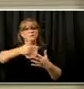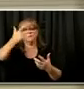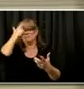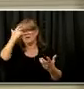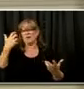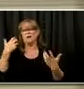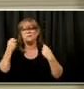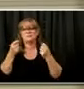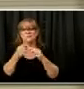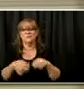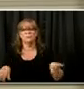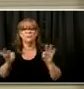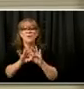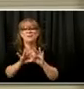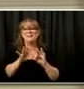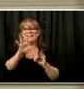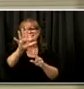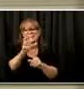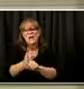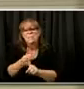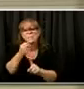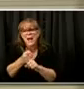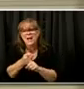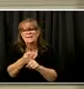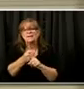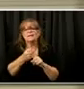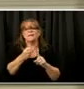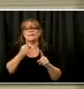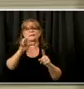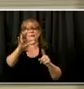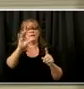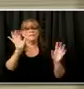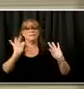school provides learning and challenges which we know is good for kids children thrive from being